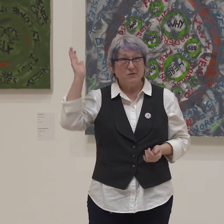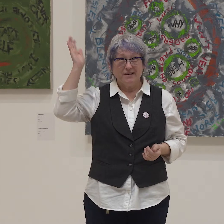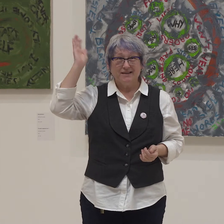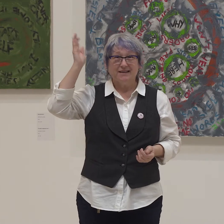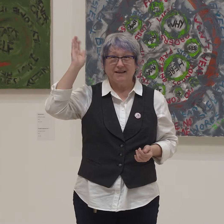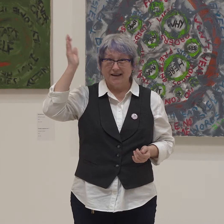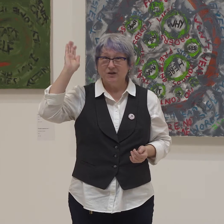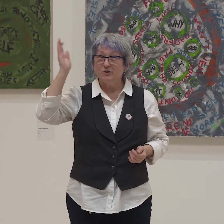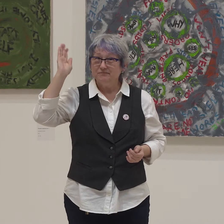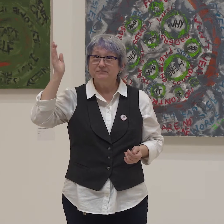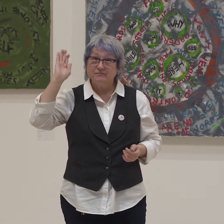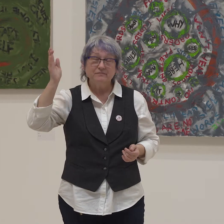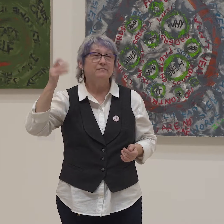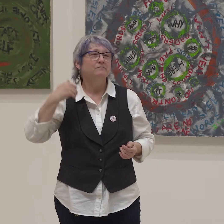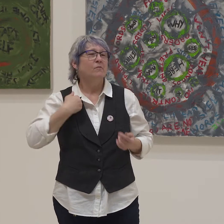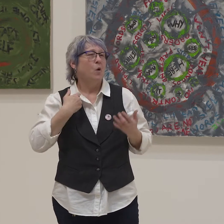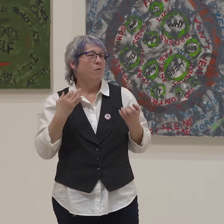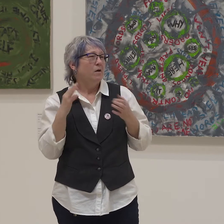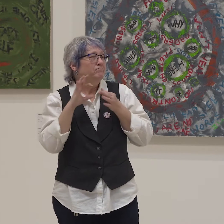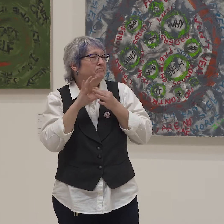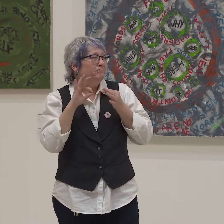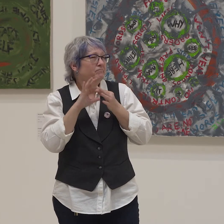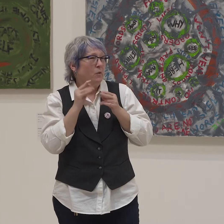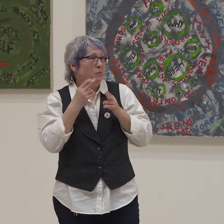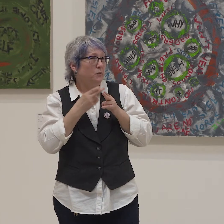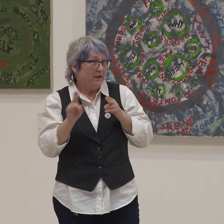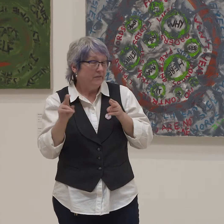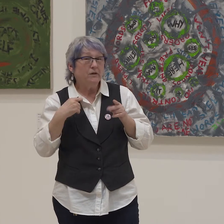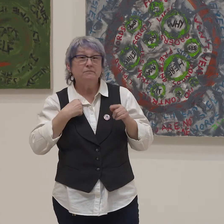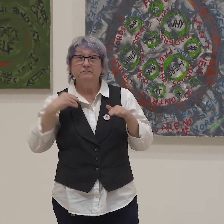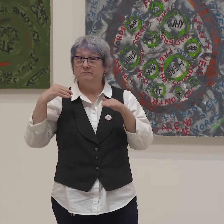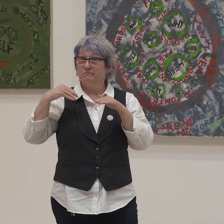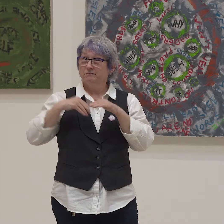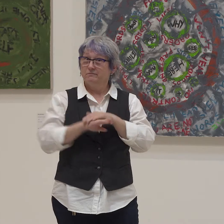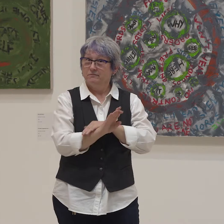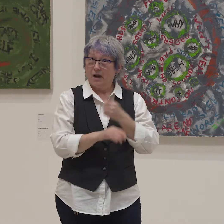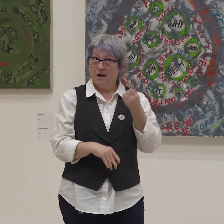for his presentation to you all. I want to say a few things.